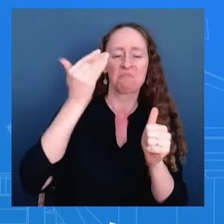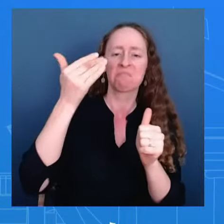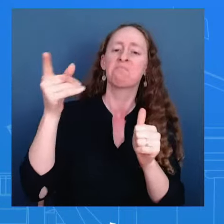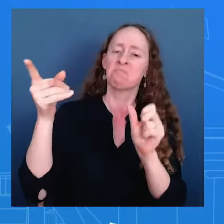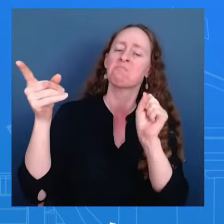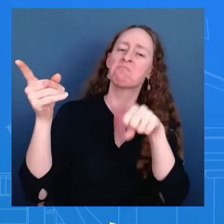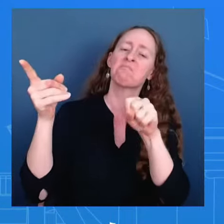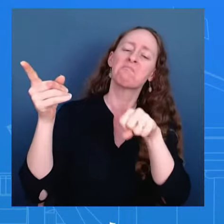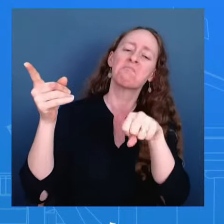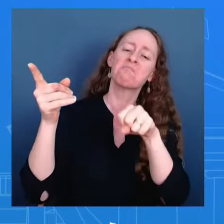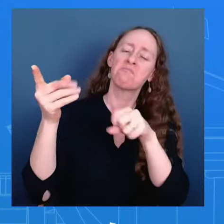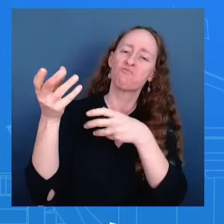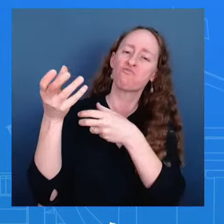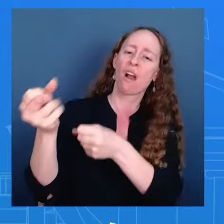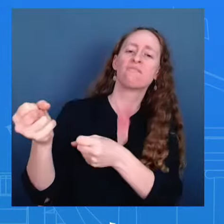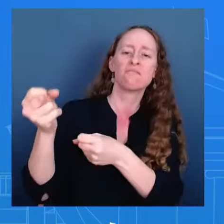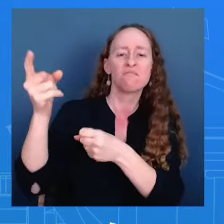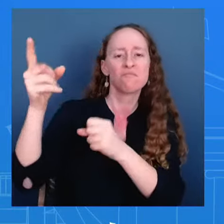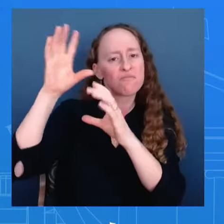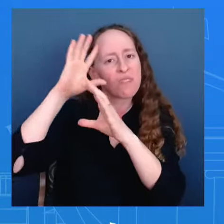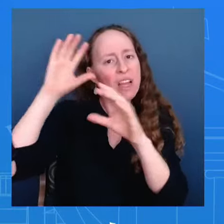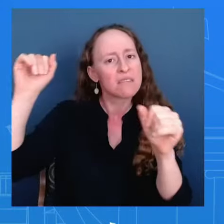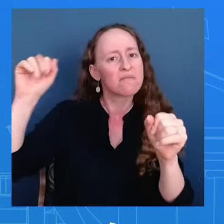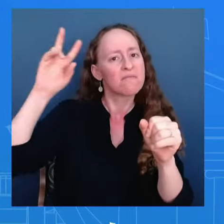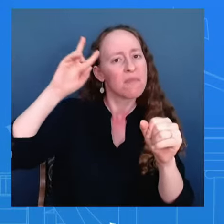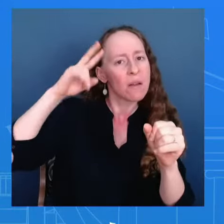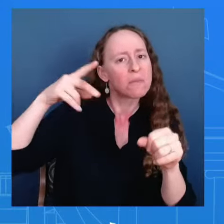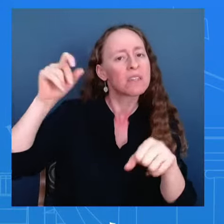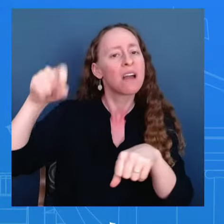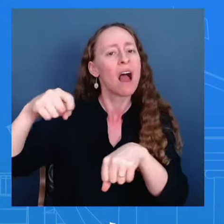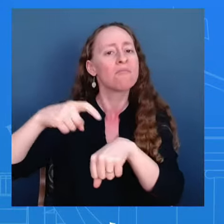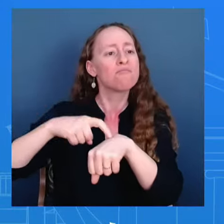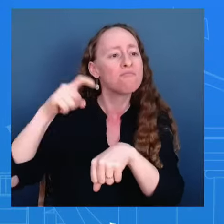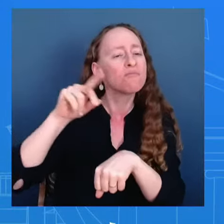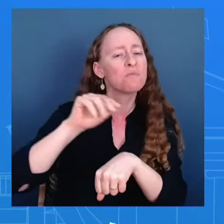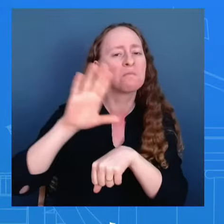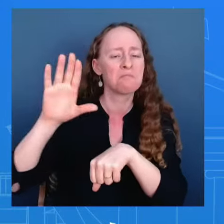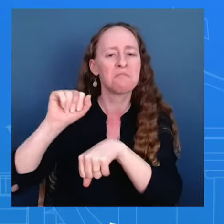that the VP's travels to battleground states have been resonating with Americans.